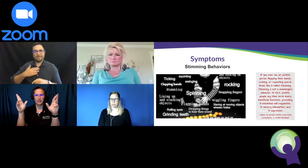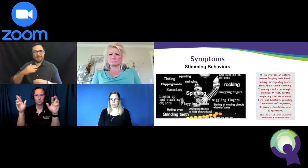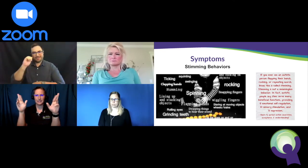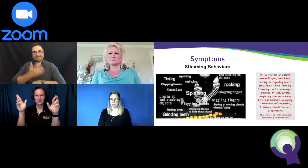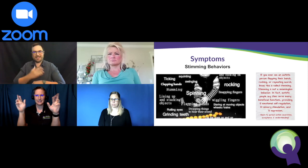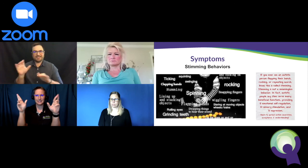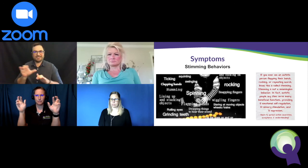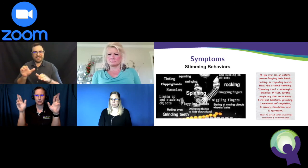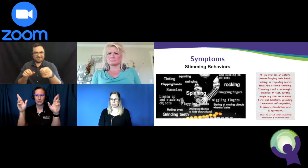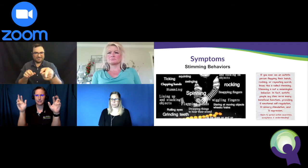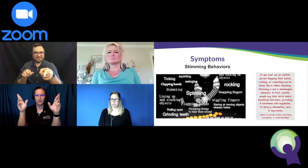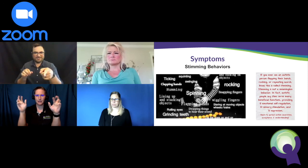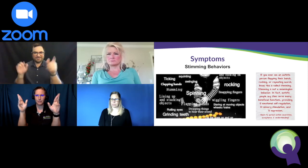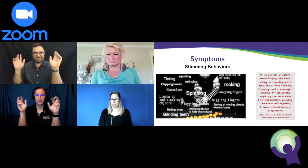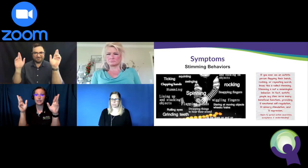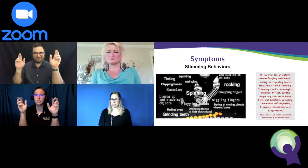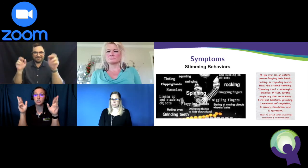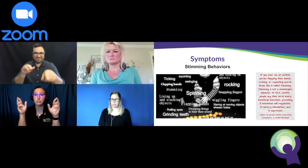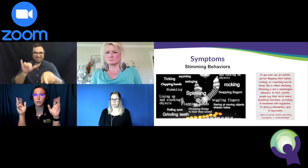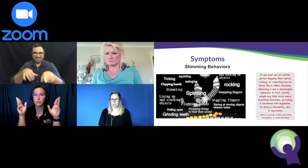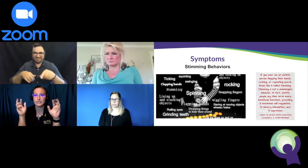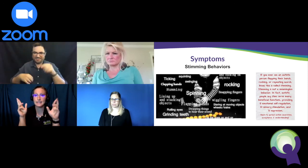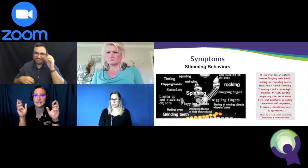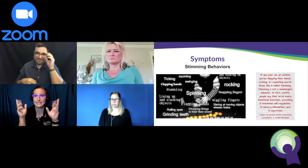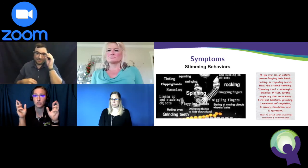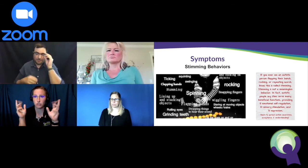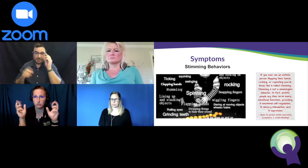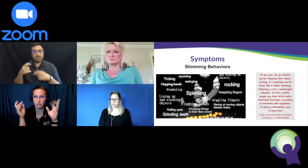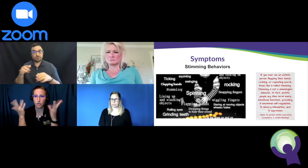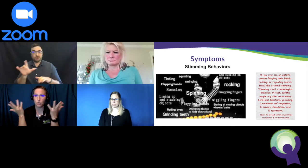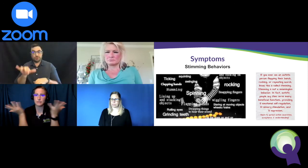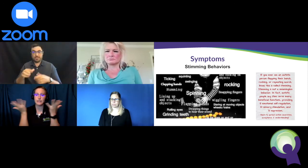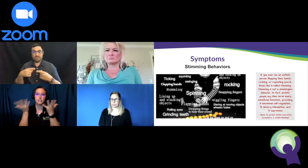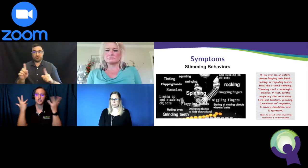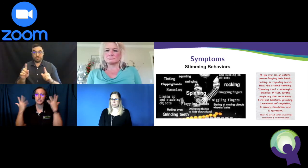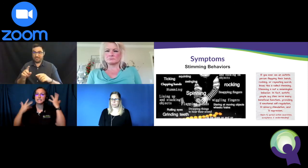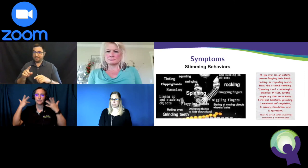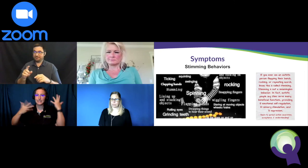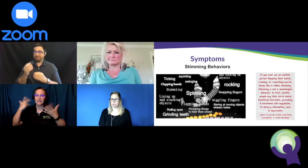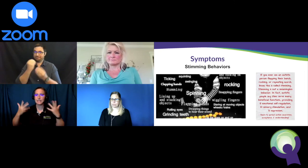fingers, like this, where he - he'll do it while we're sitting at dinner you know and it's just something he needs to do